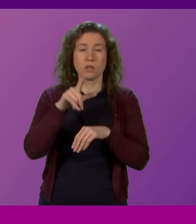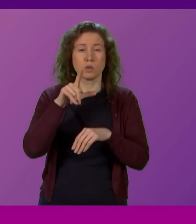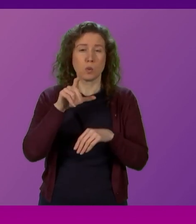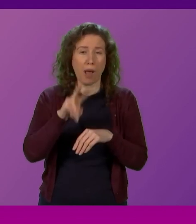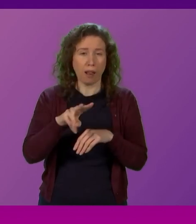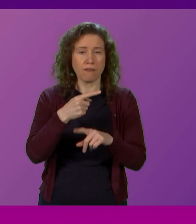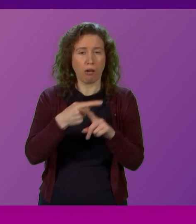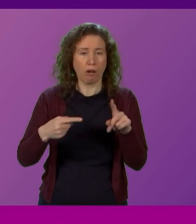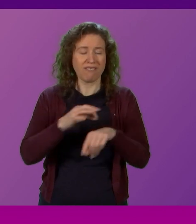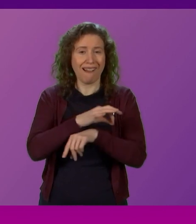ambulance to arrive.